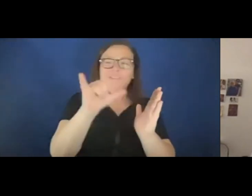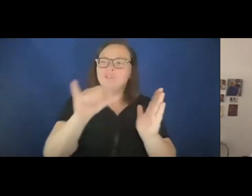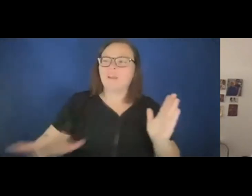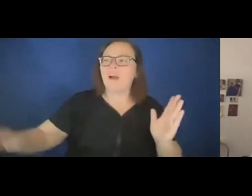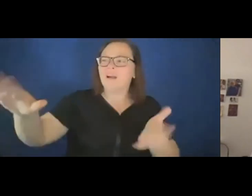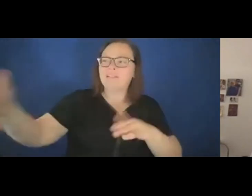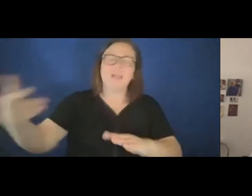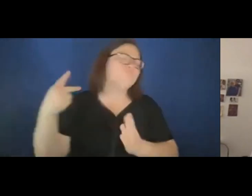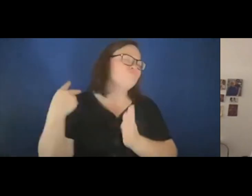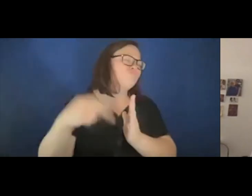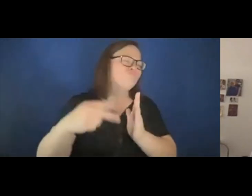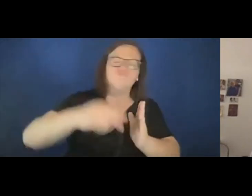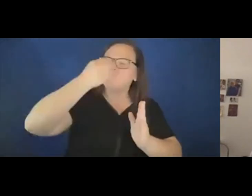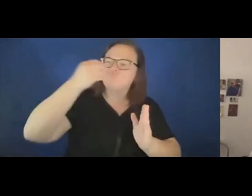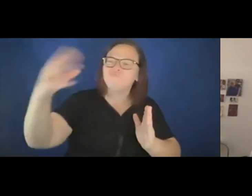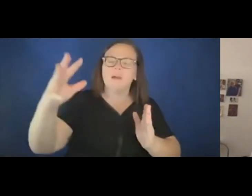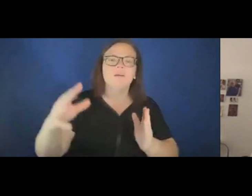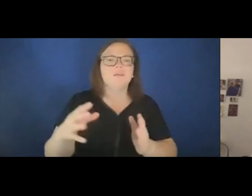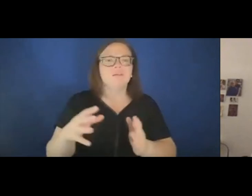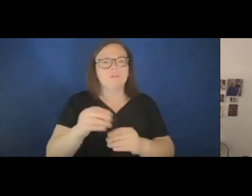water the ground where it once stood, and watch